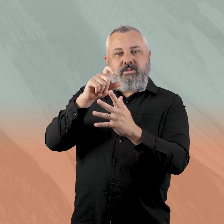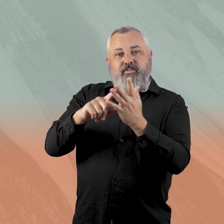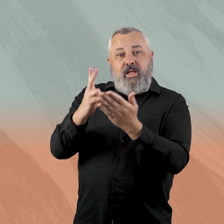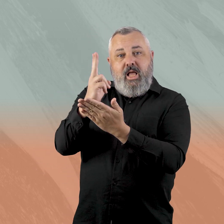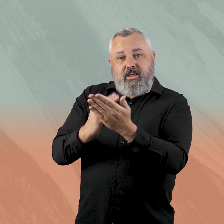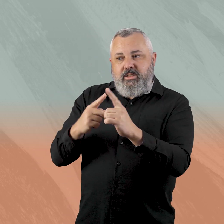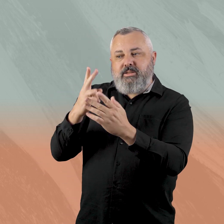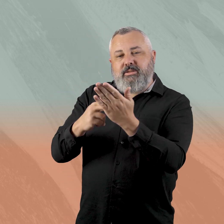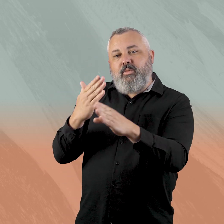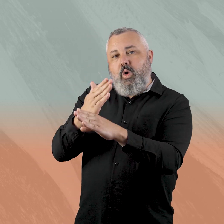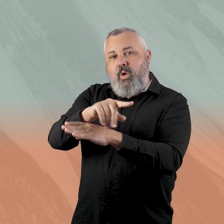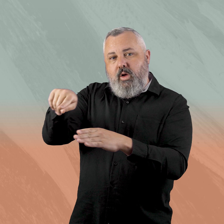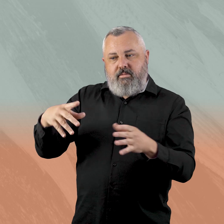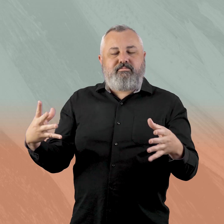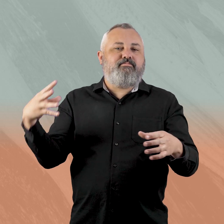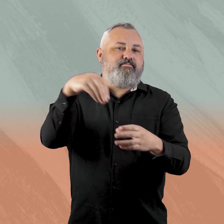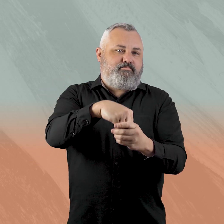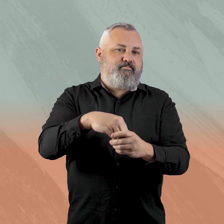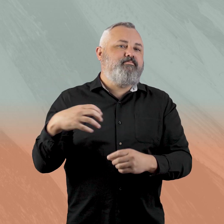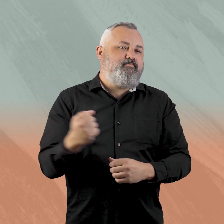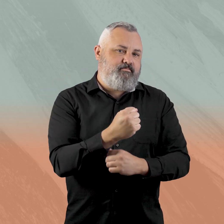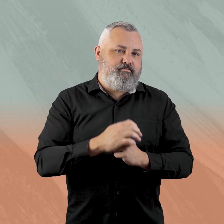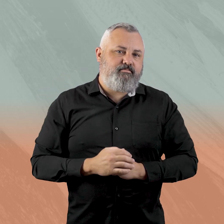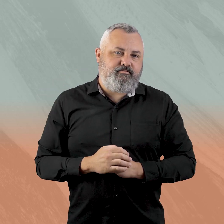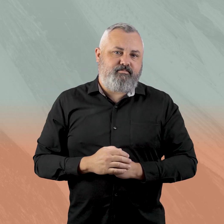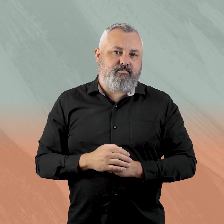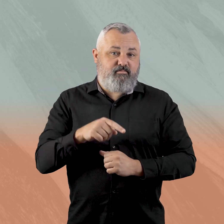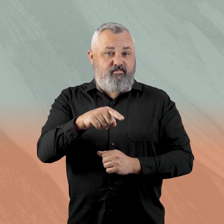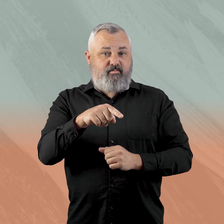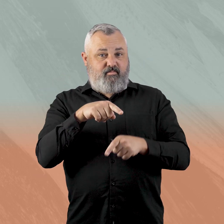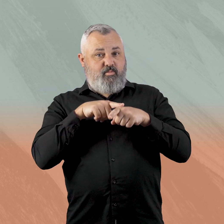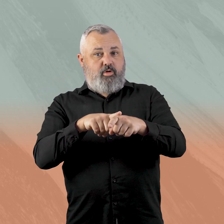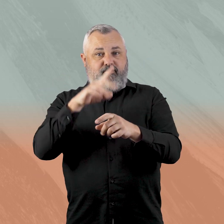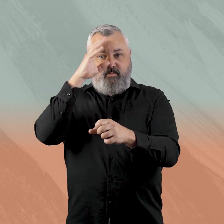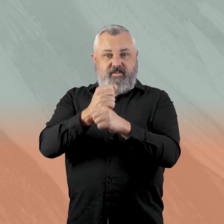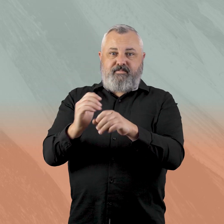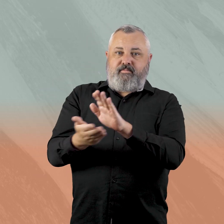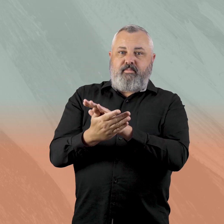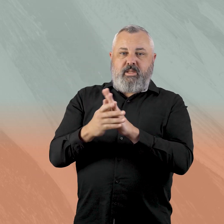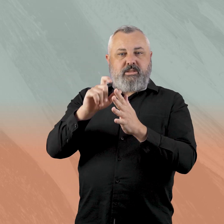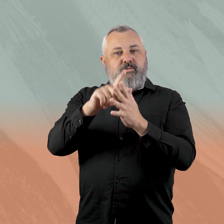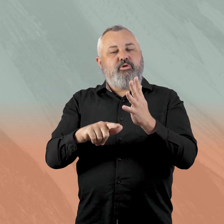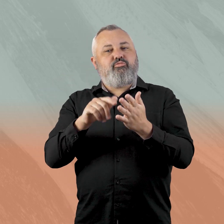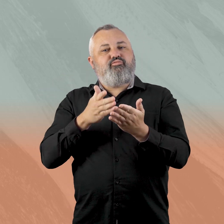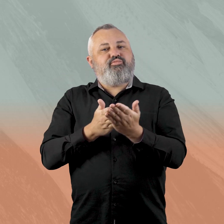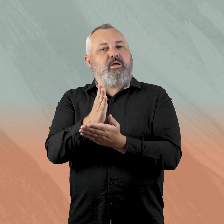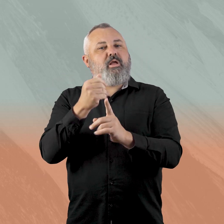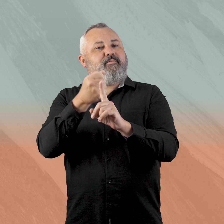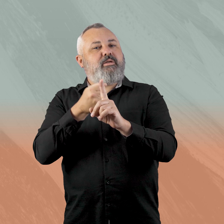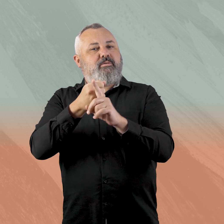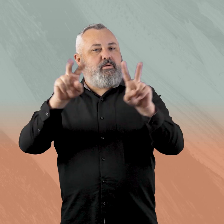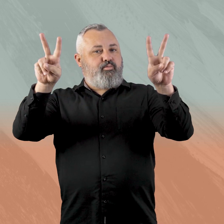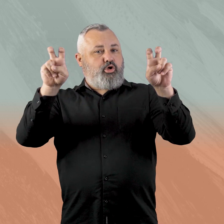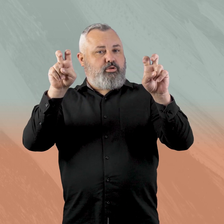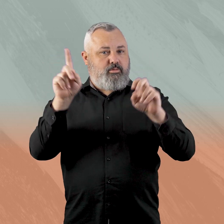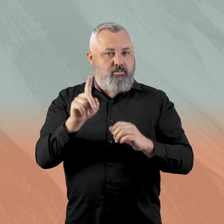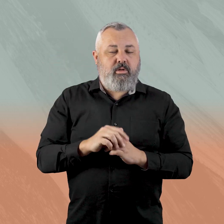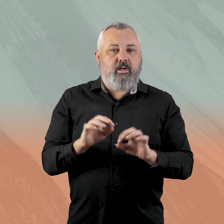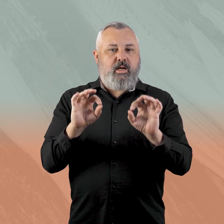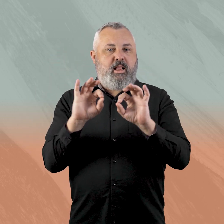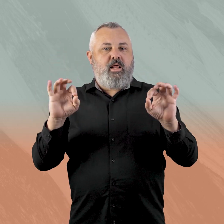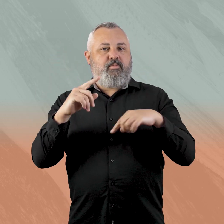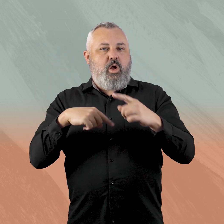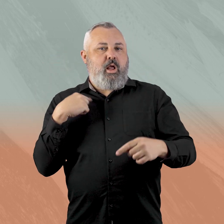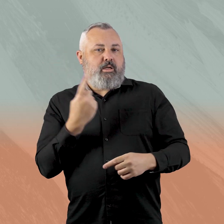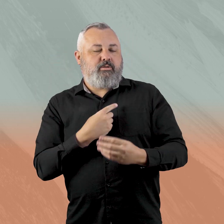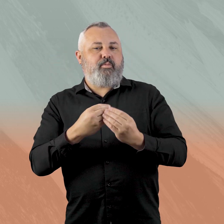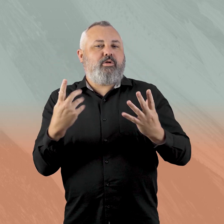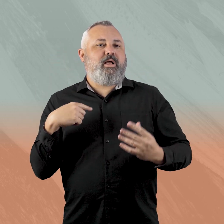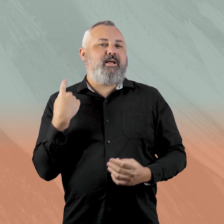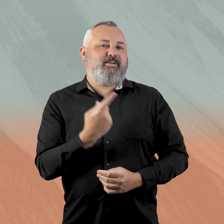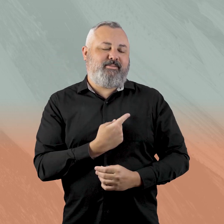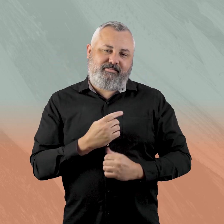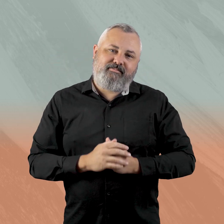disabled artists and arts workers, reflecting the key principle of the disability rights movement: ‘Nothing about us, without us.’